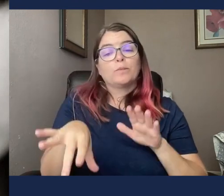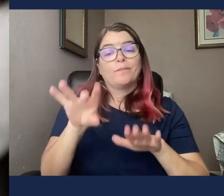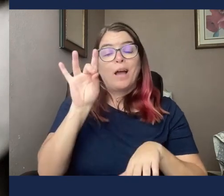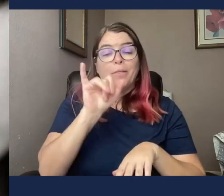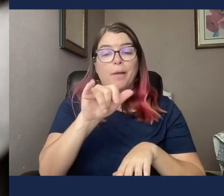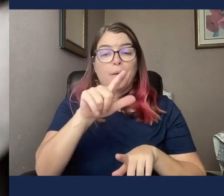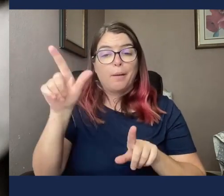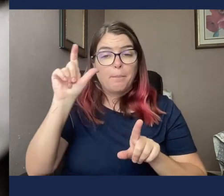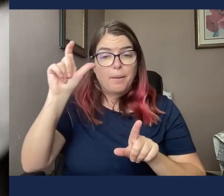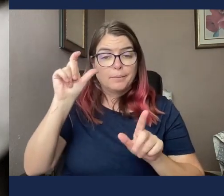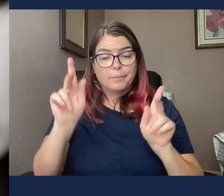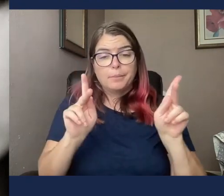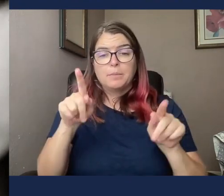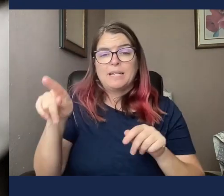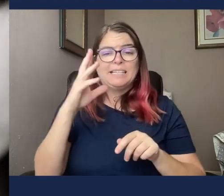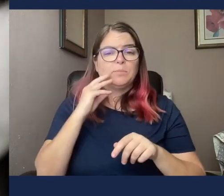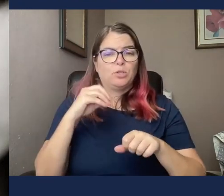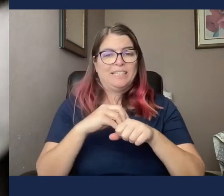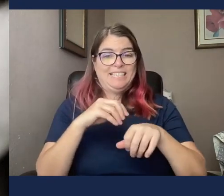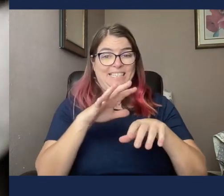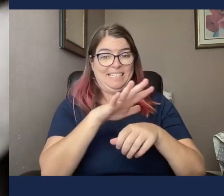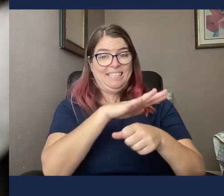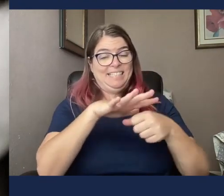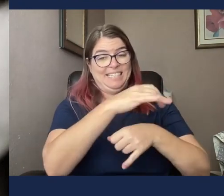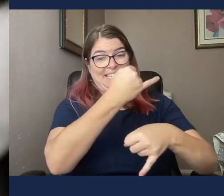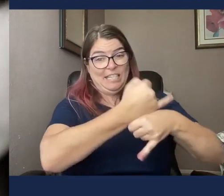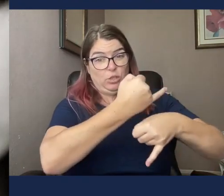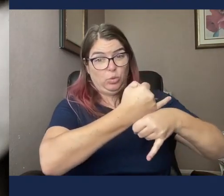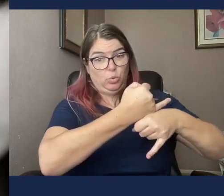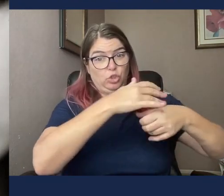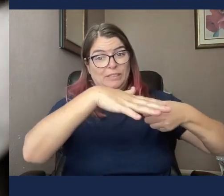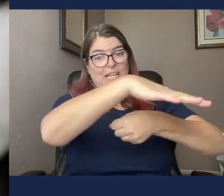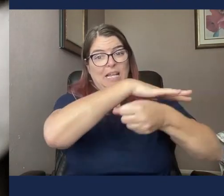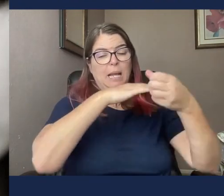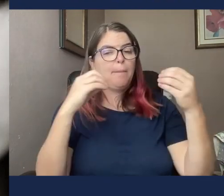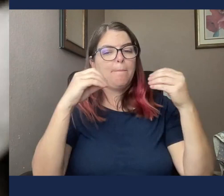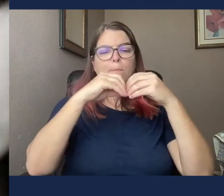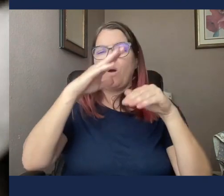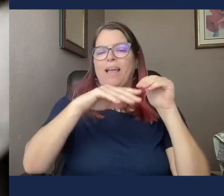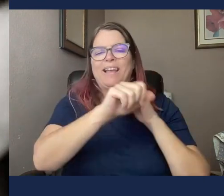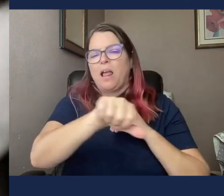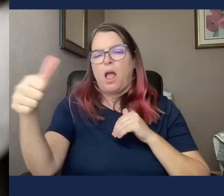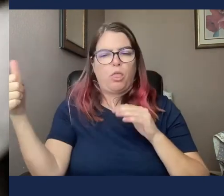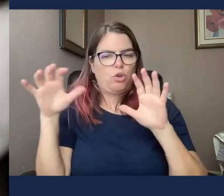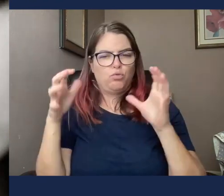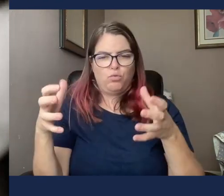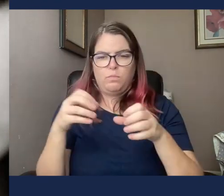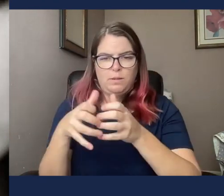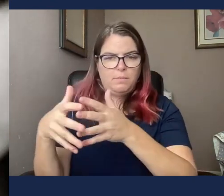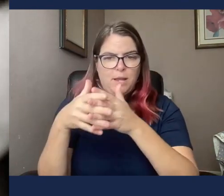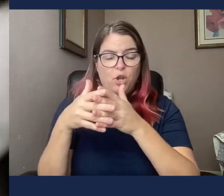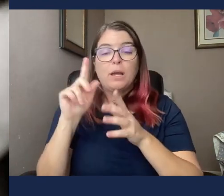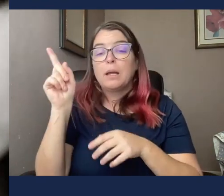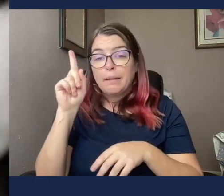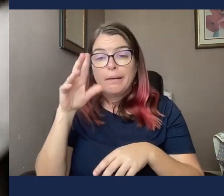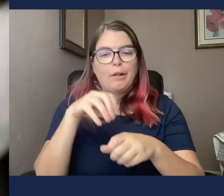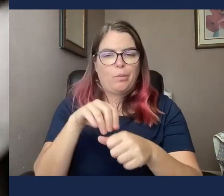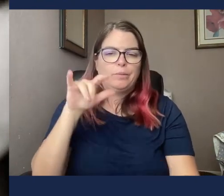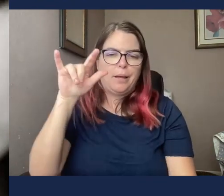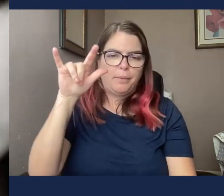directly relate to the tropes that I discussed earlier. They have an impact on people's